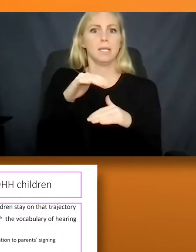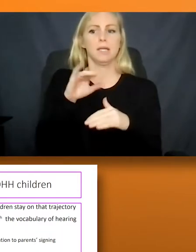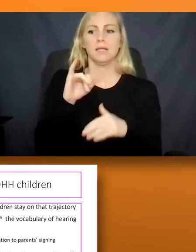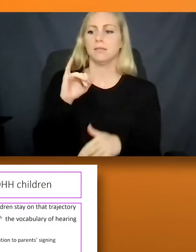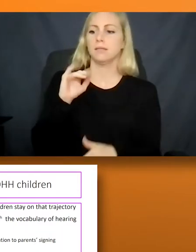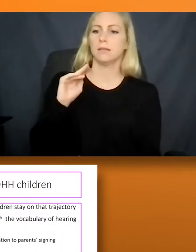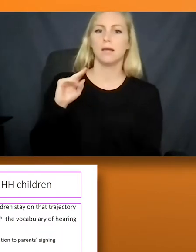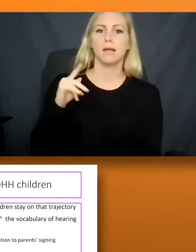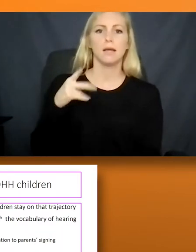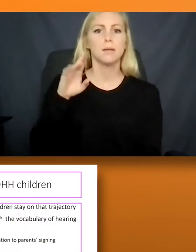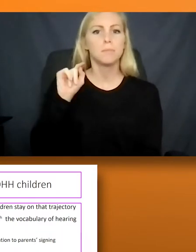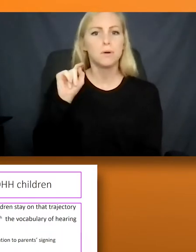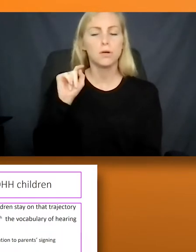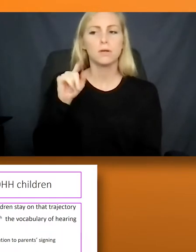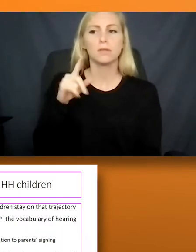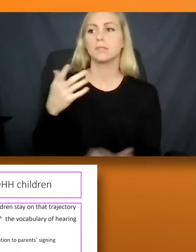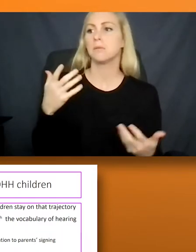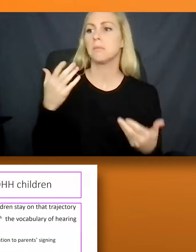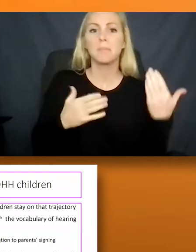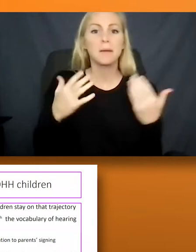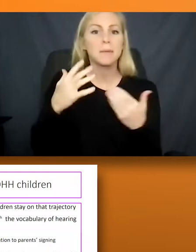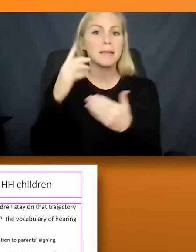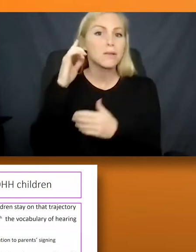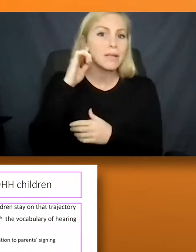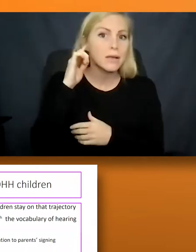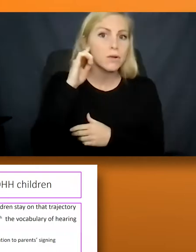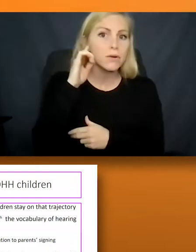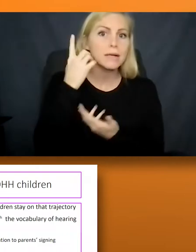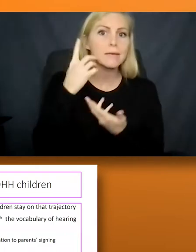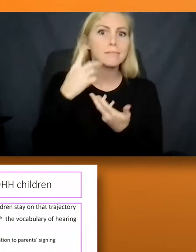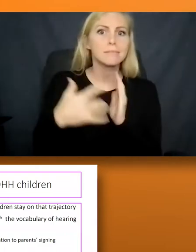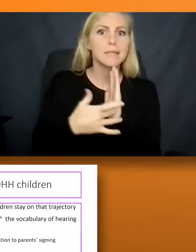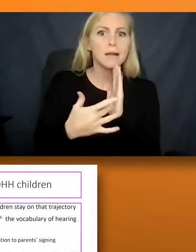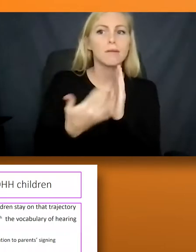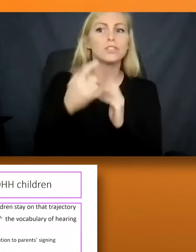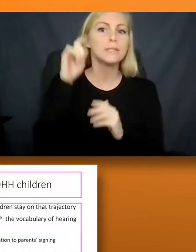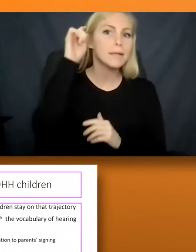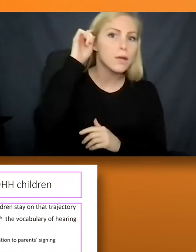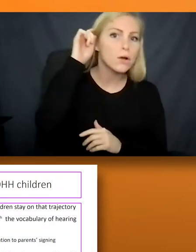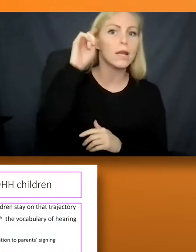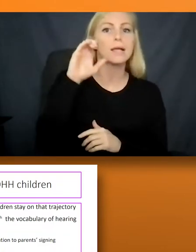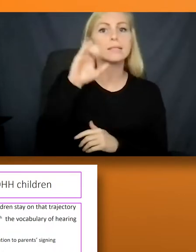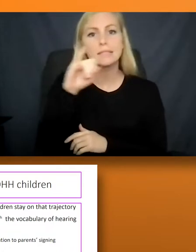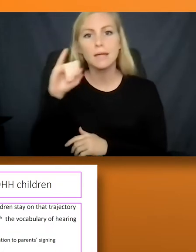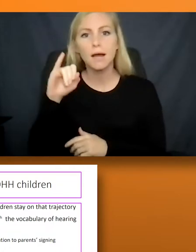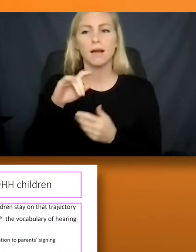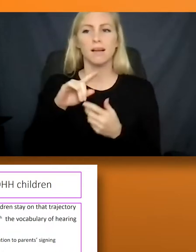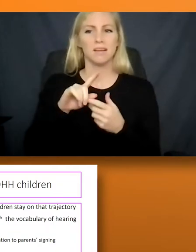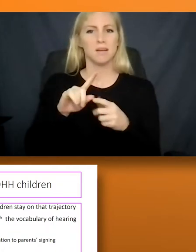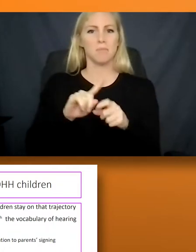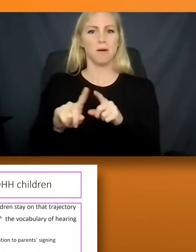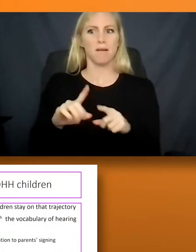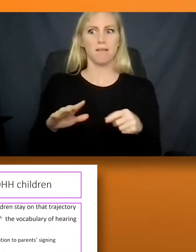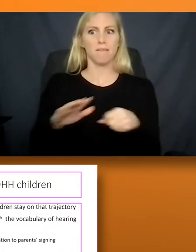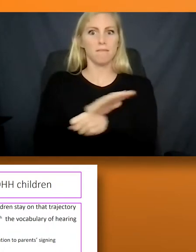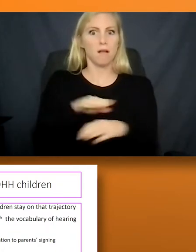It could be that they have, you know, hearing technology, but it's not giving them full access to spoken language.